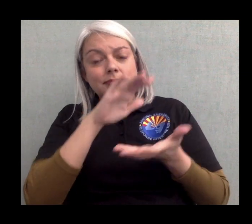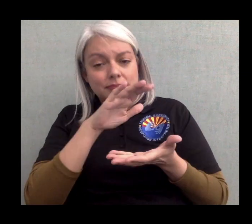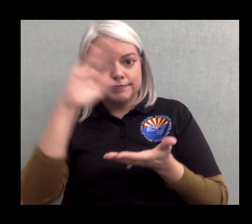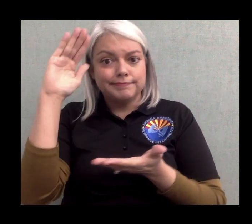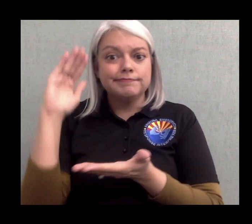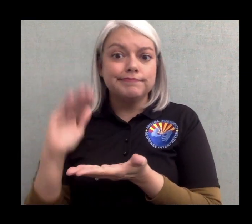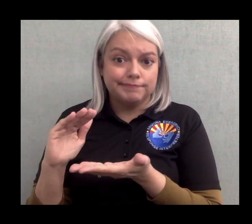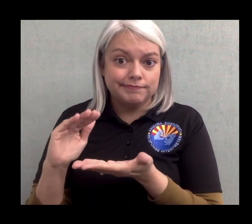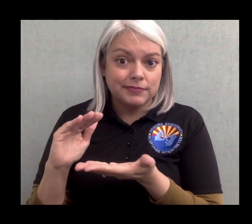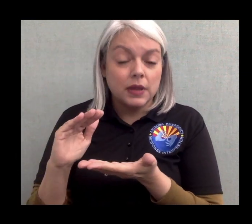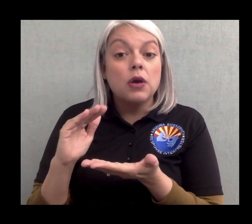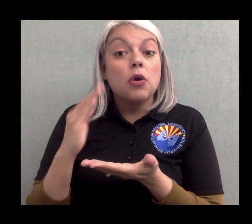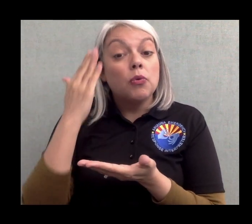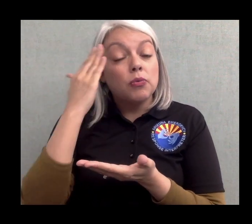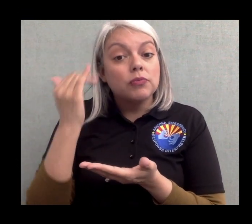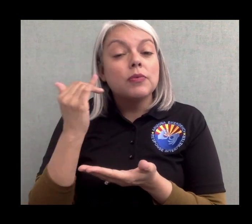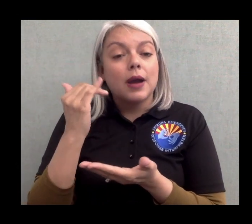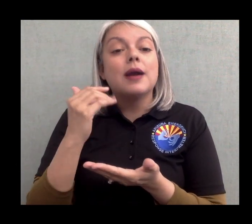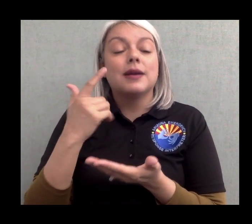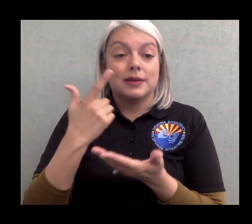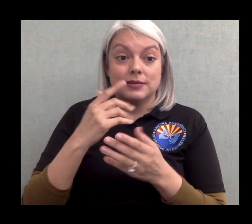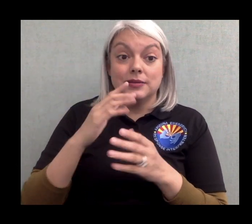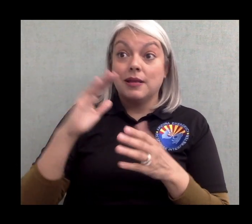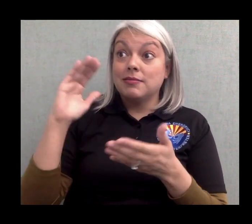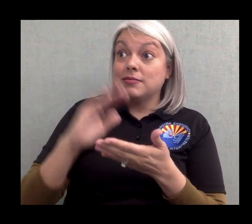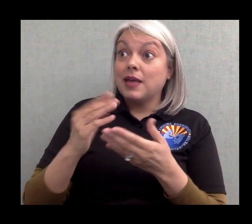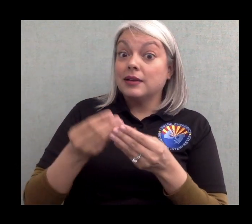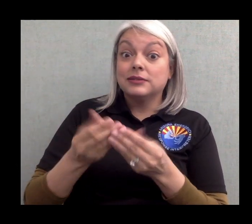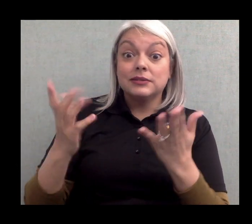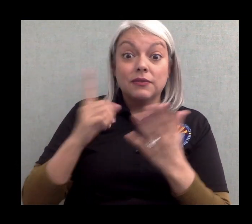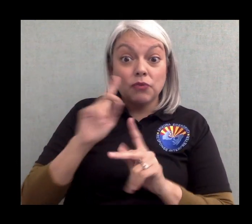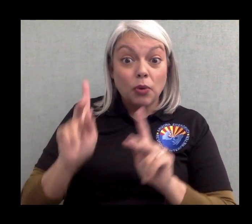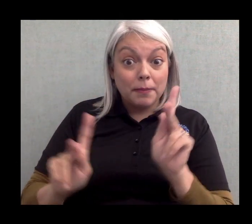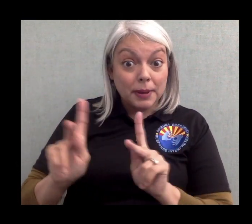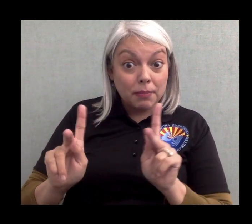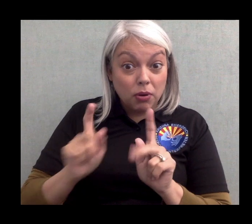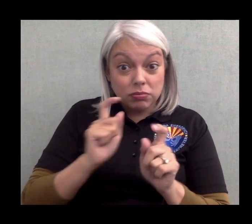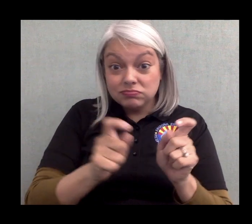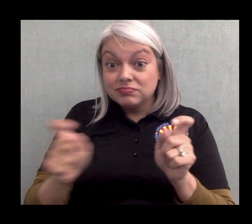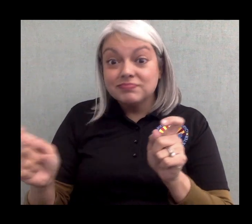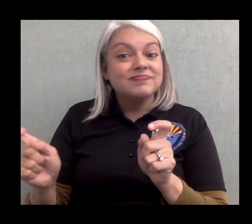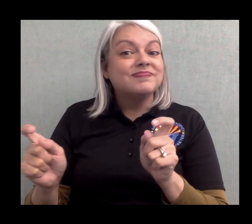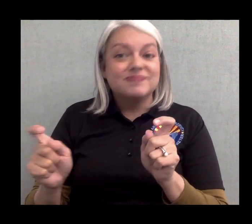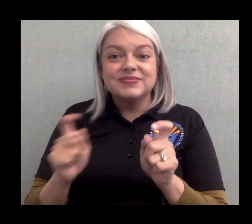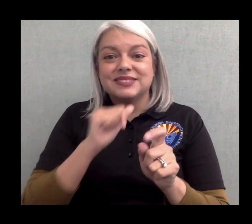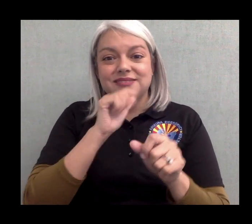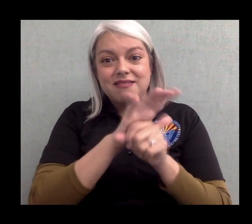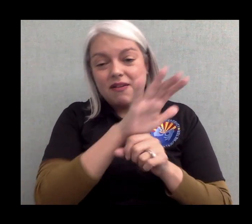results in us having less immunizations available for people. We are still working closely with